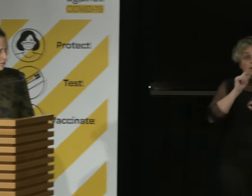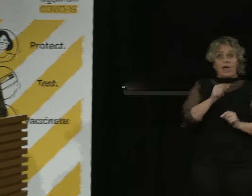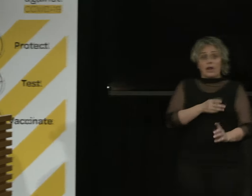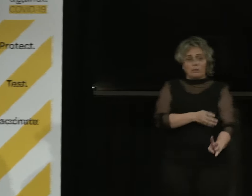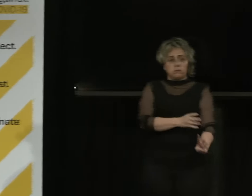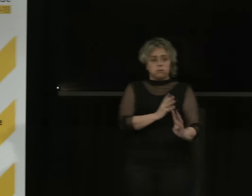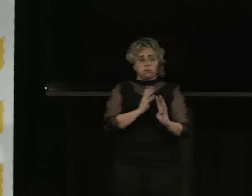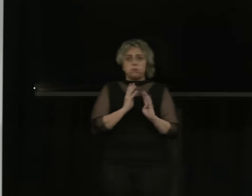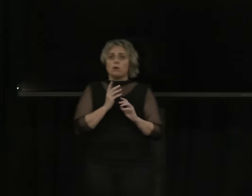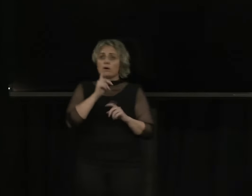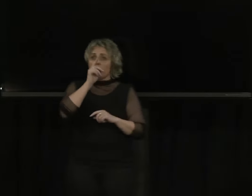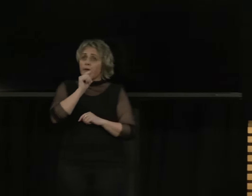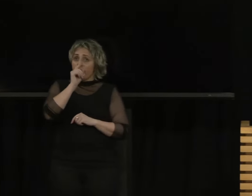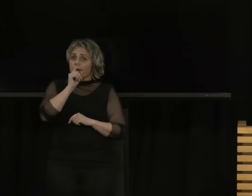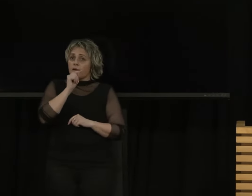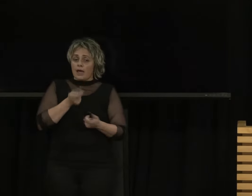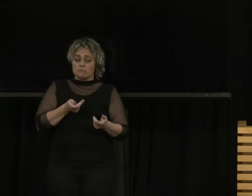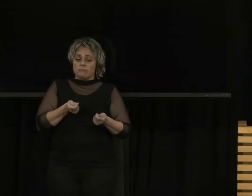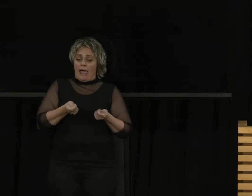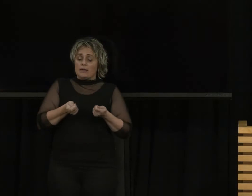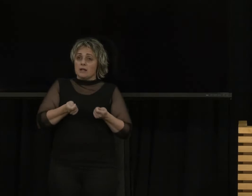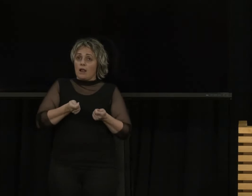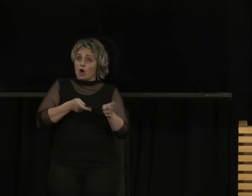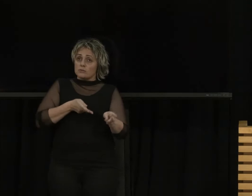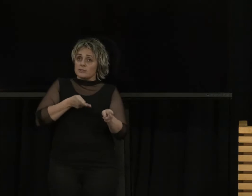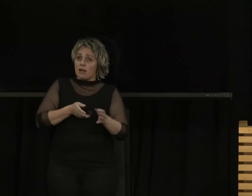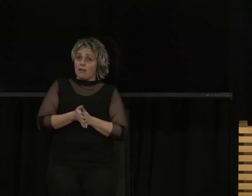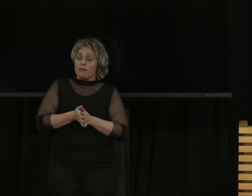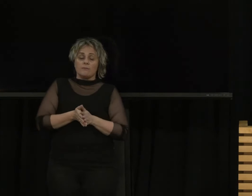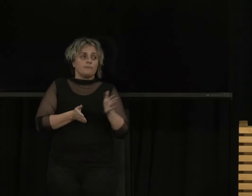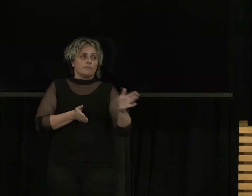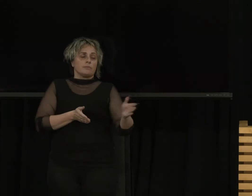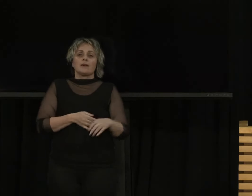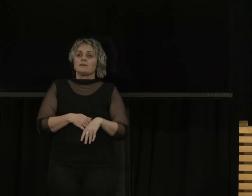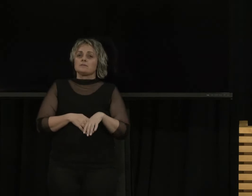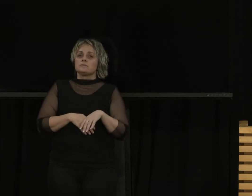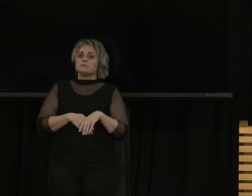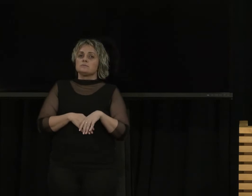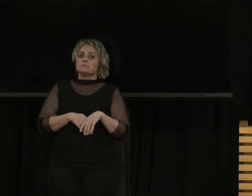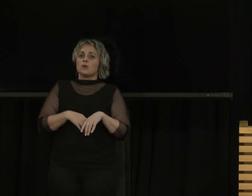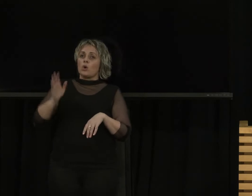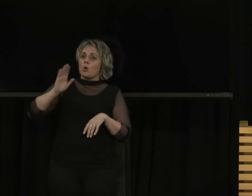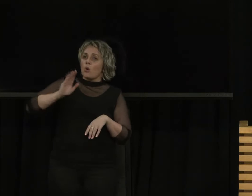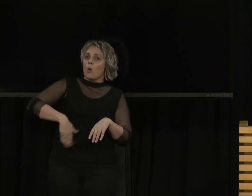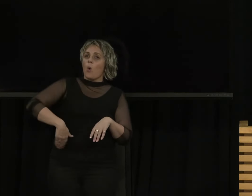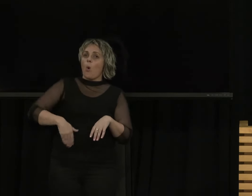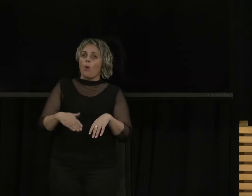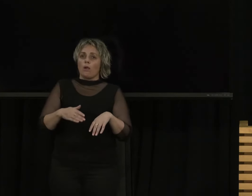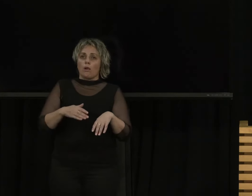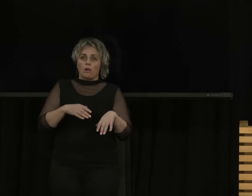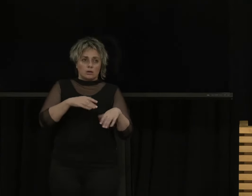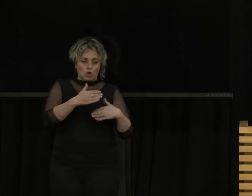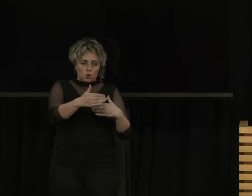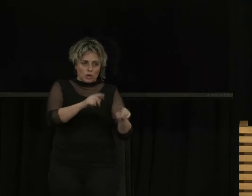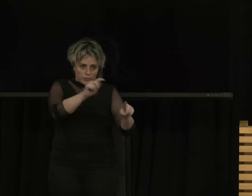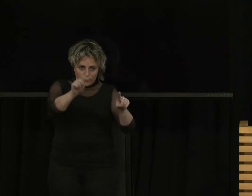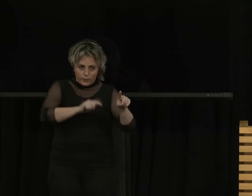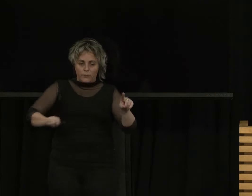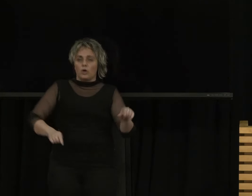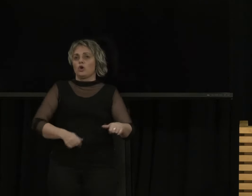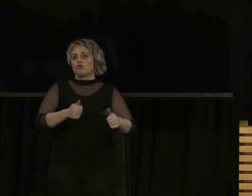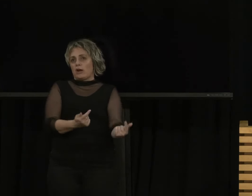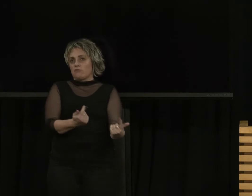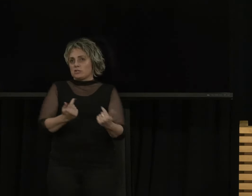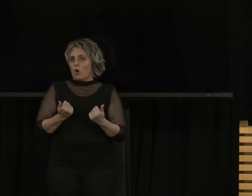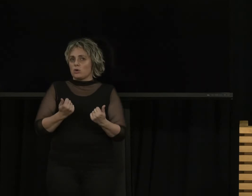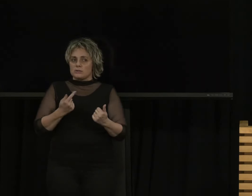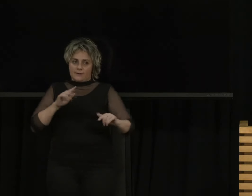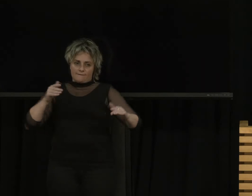country there is enough